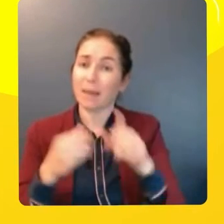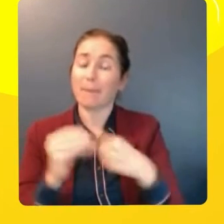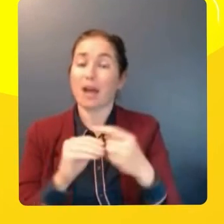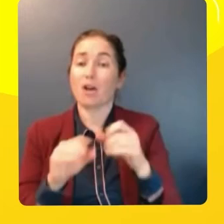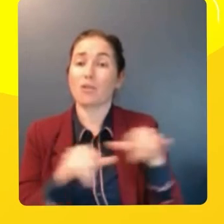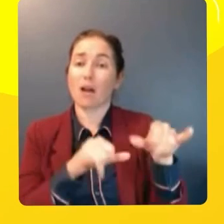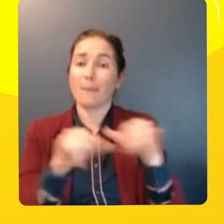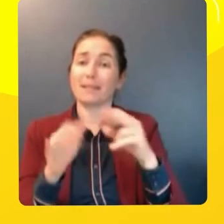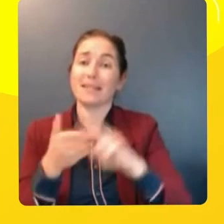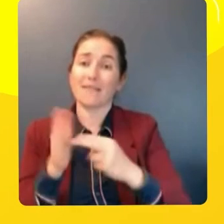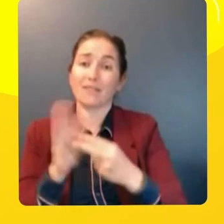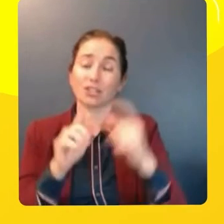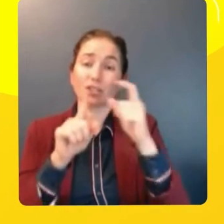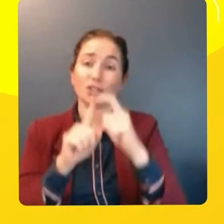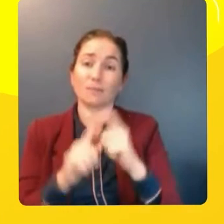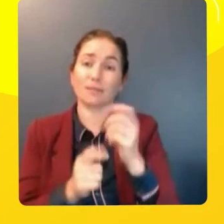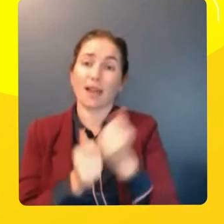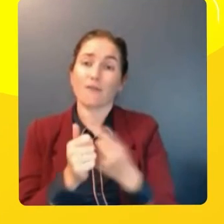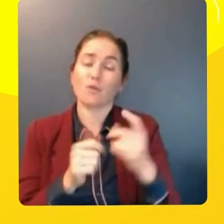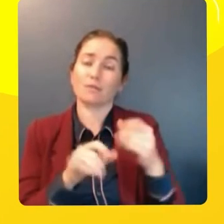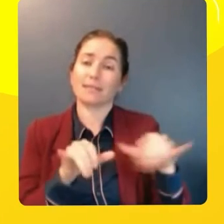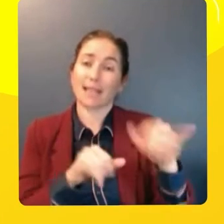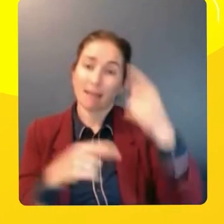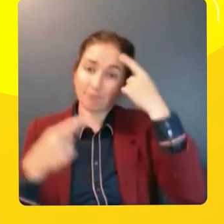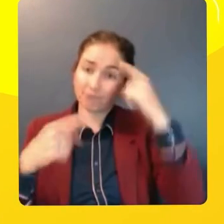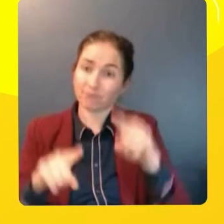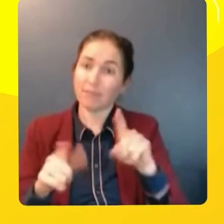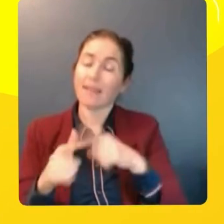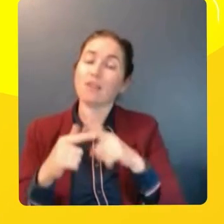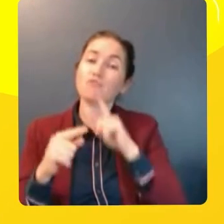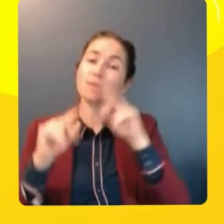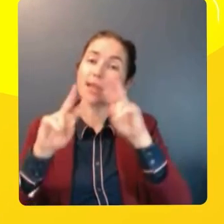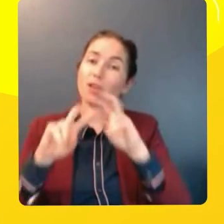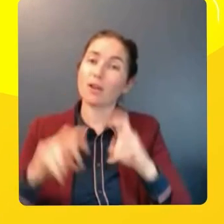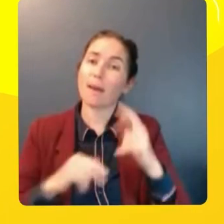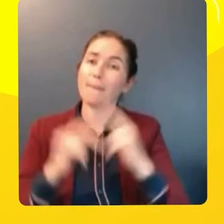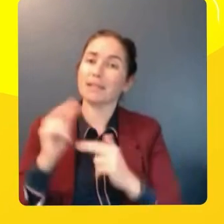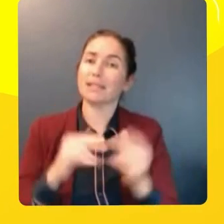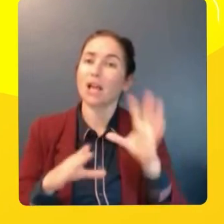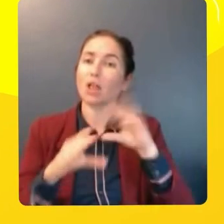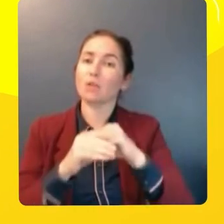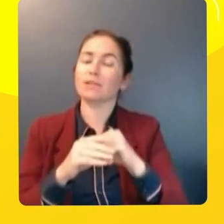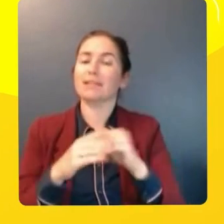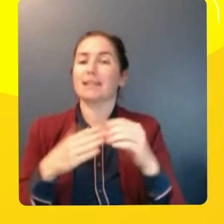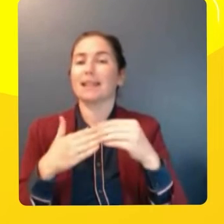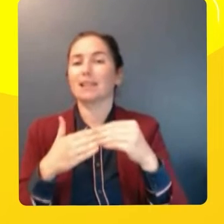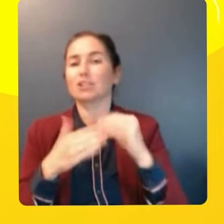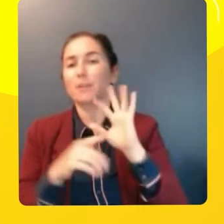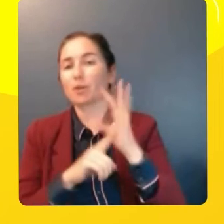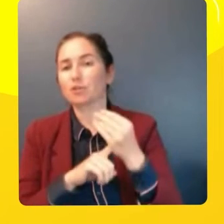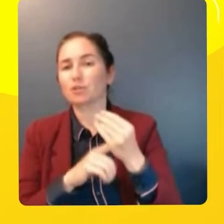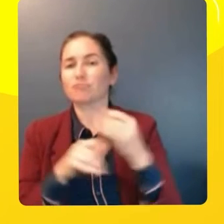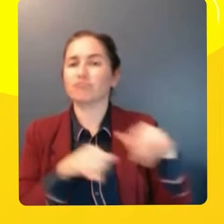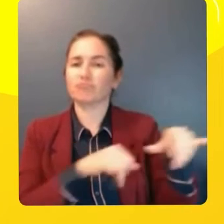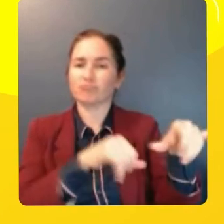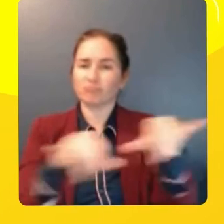so that everybody is on the same page. And then you really look at building that inclusive leadership culture where everybody can feel celebrated and not tolerated.